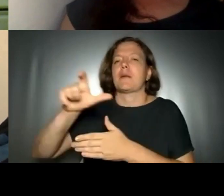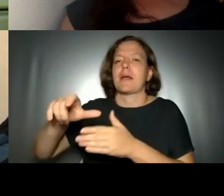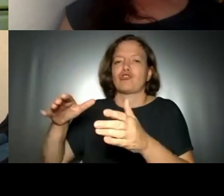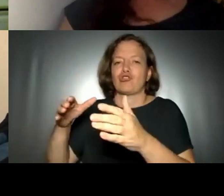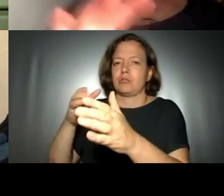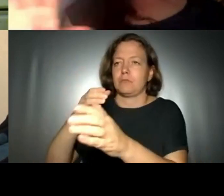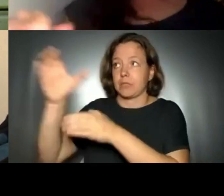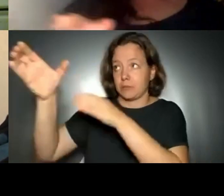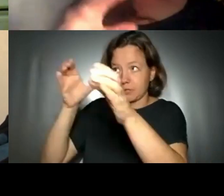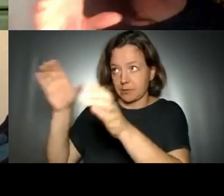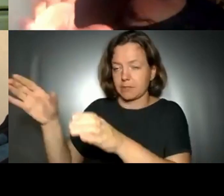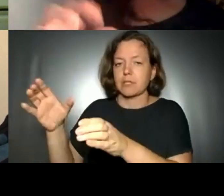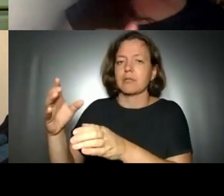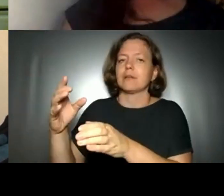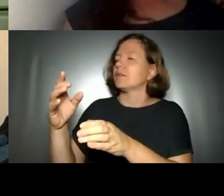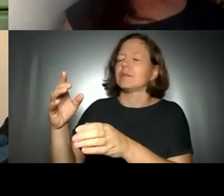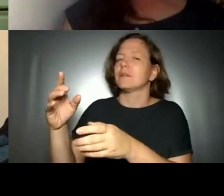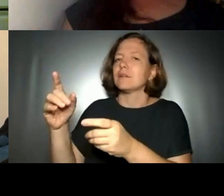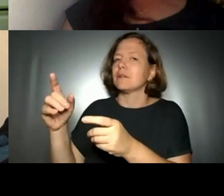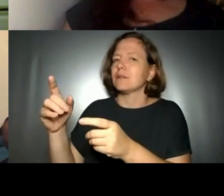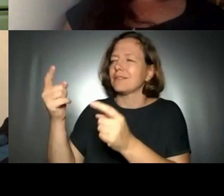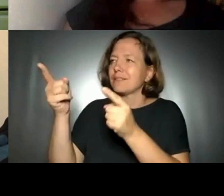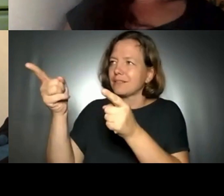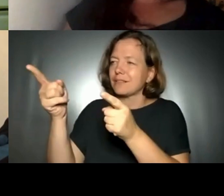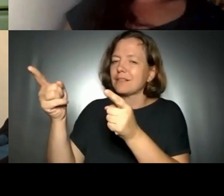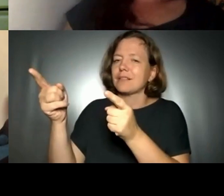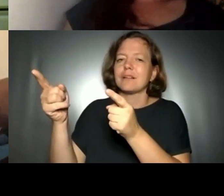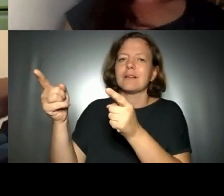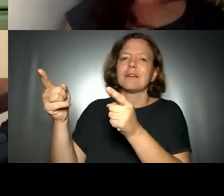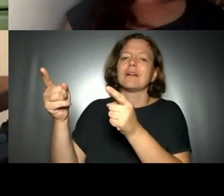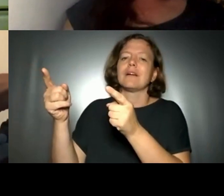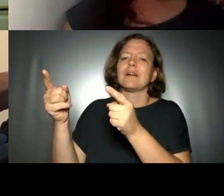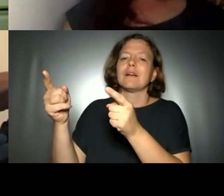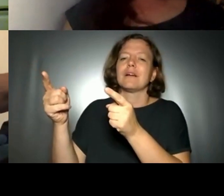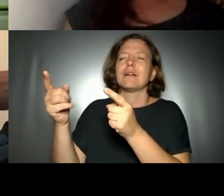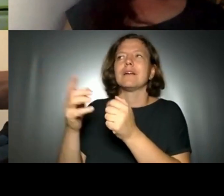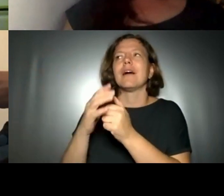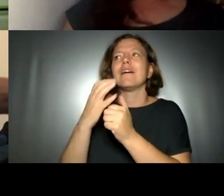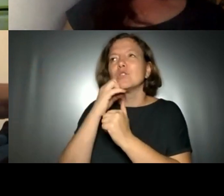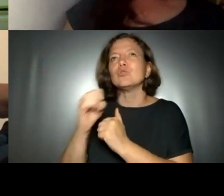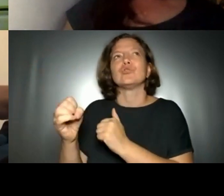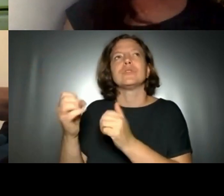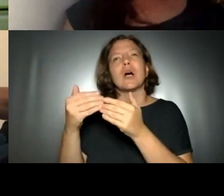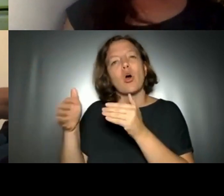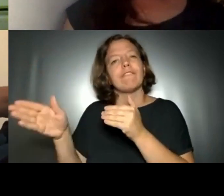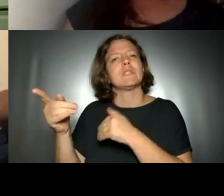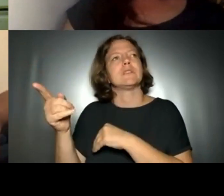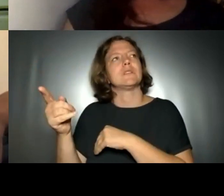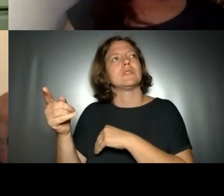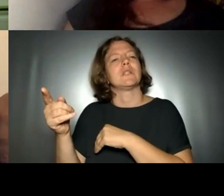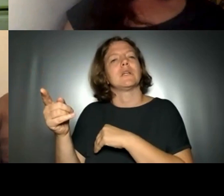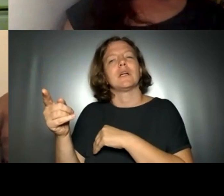that we are in. But - and this is the complication - I kind of want them to do that on my terms.